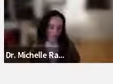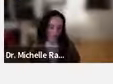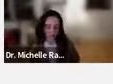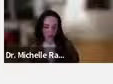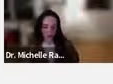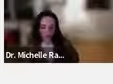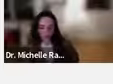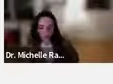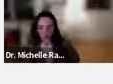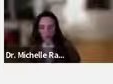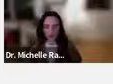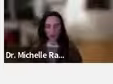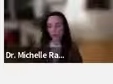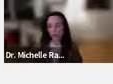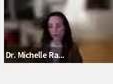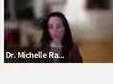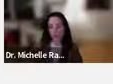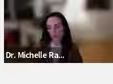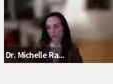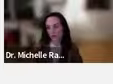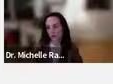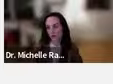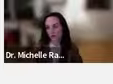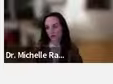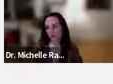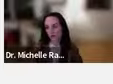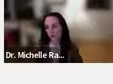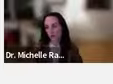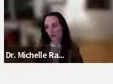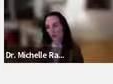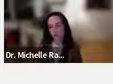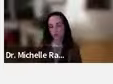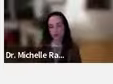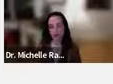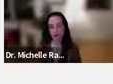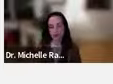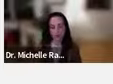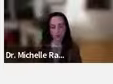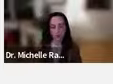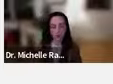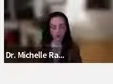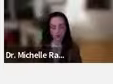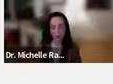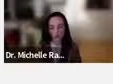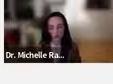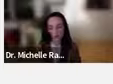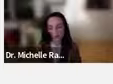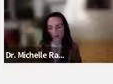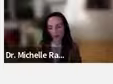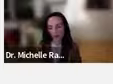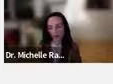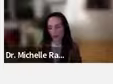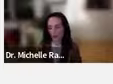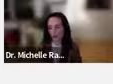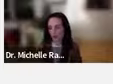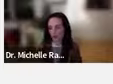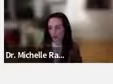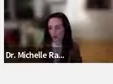So I think for So I think for those particular I think for those particular age groups. You do your best at You do your best and, you know.